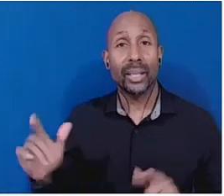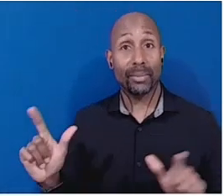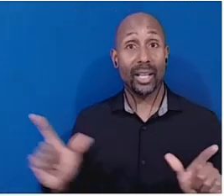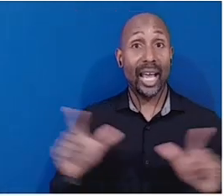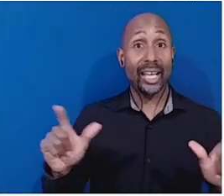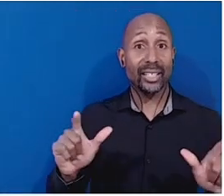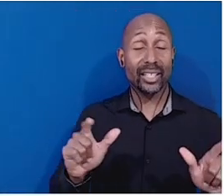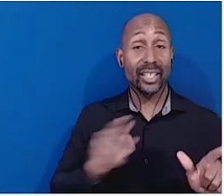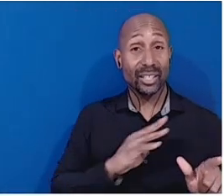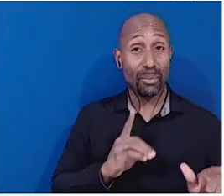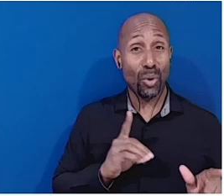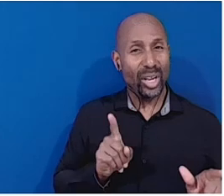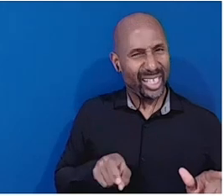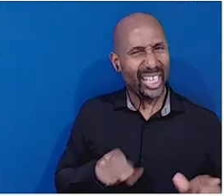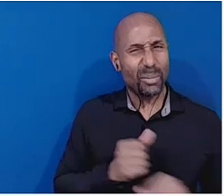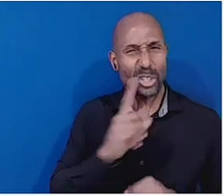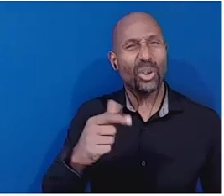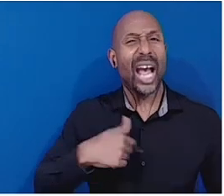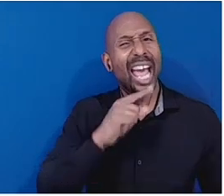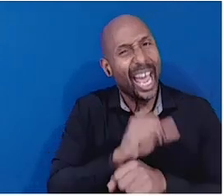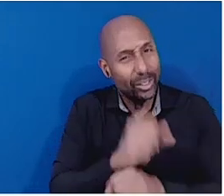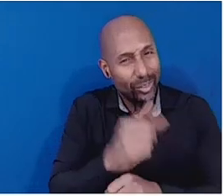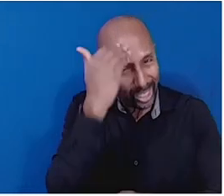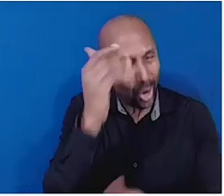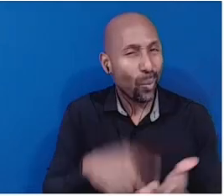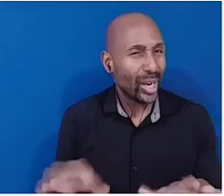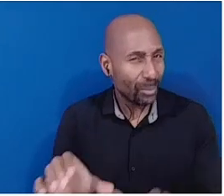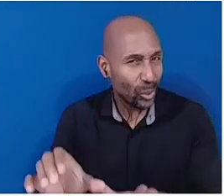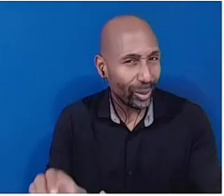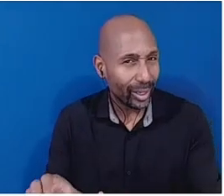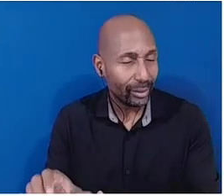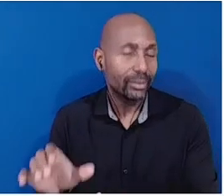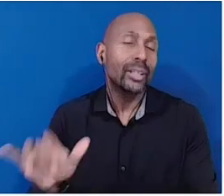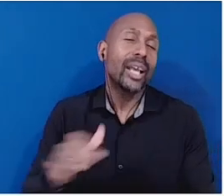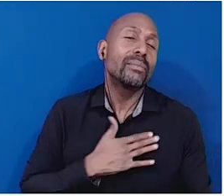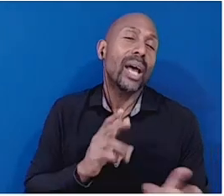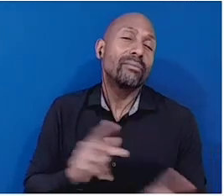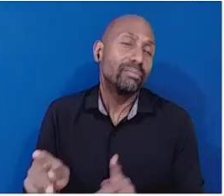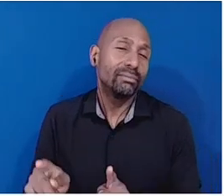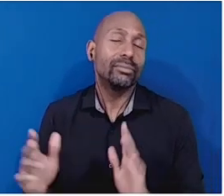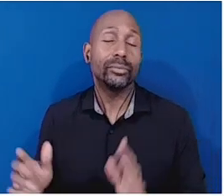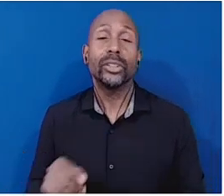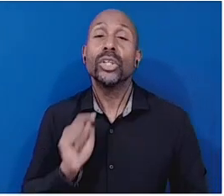doing. So it seems to me that this is not simply a matter of paper representations